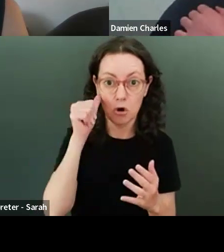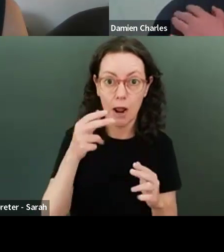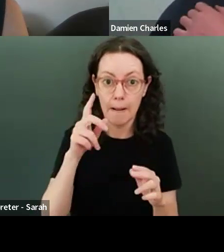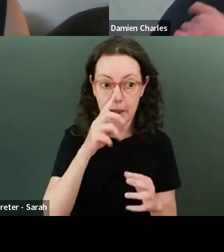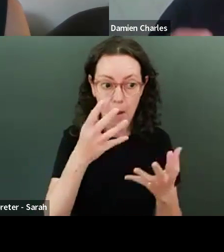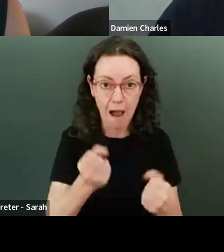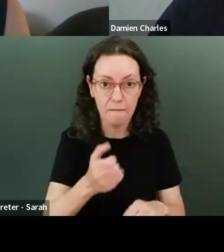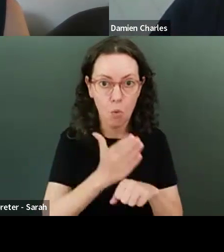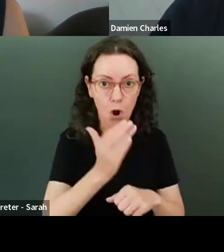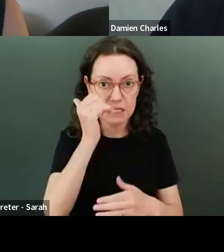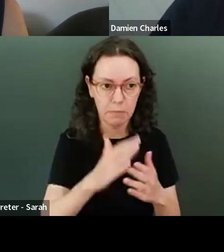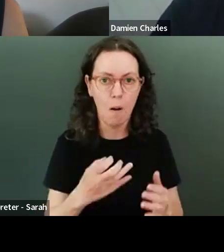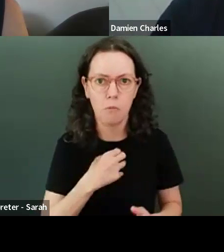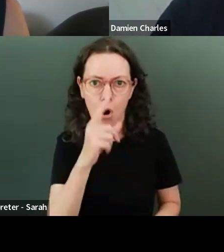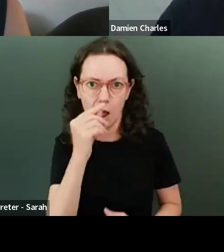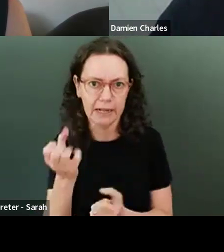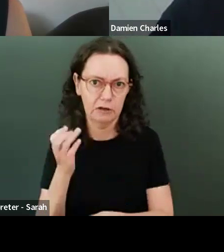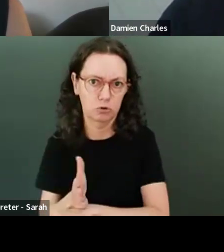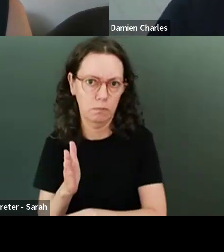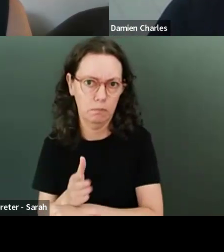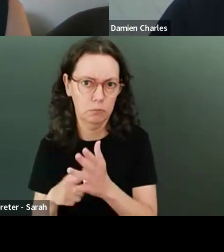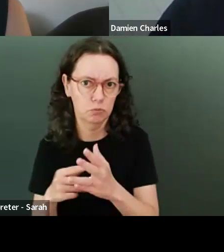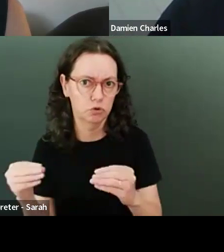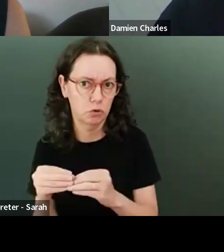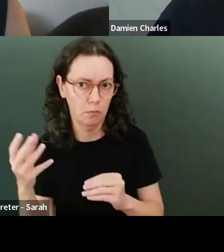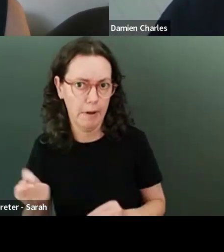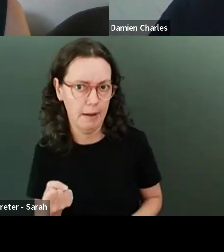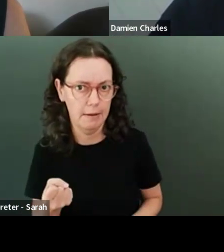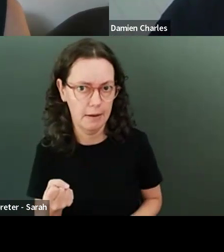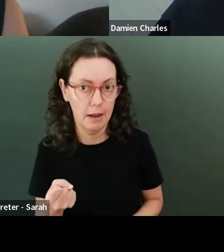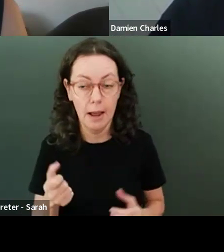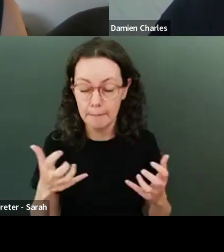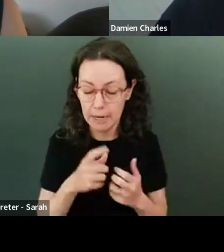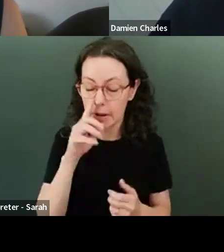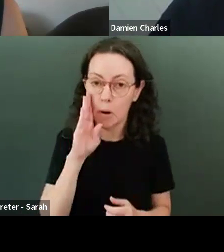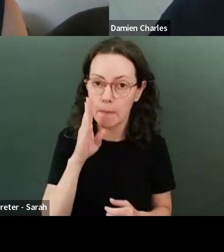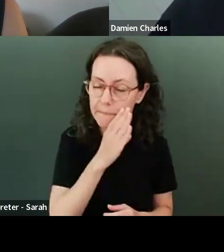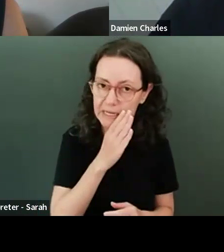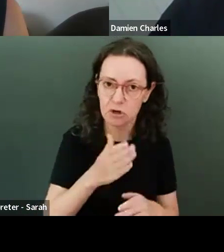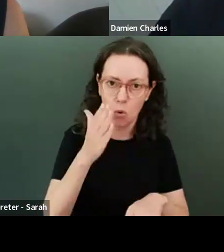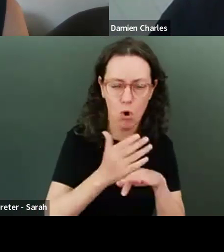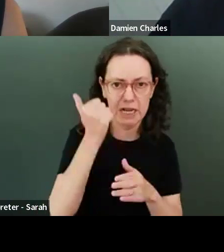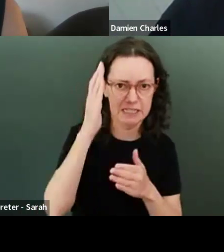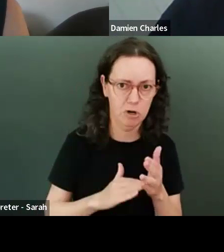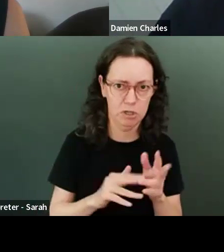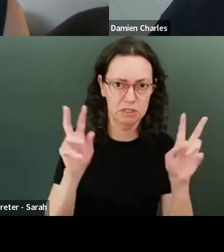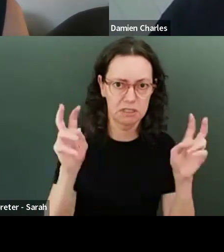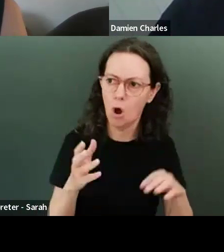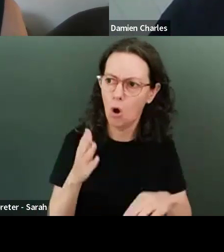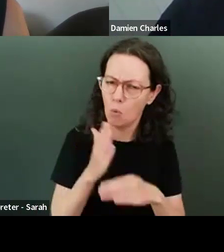disability and again it's something that a lot of people miss out on and so when we talk about work experience we're